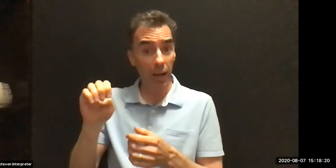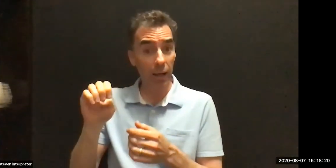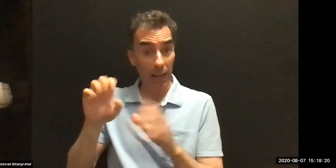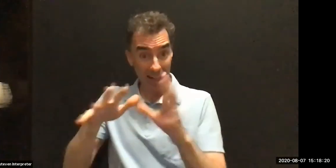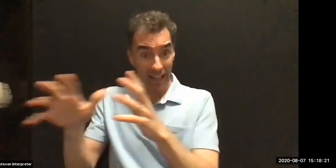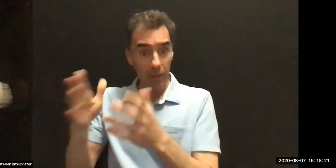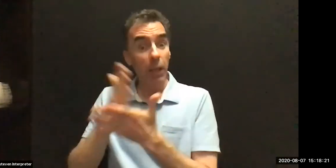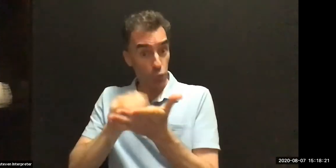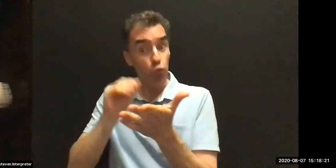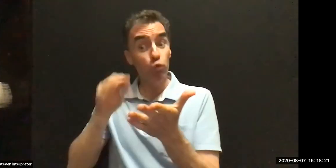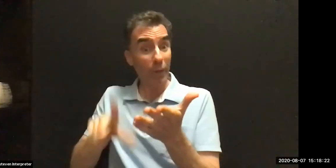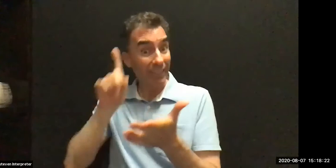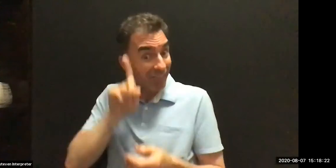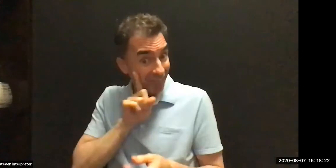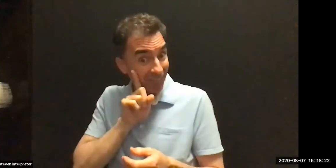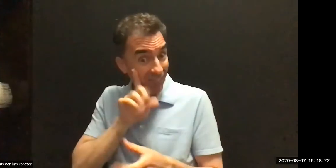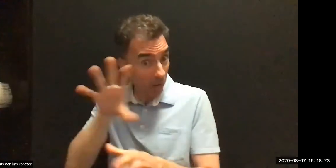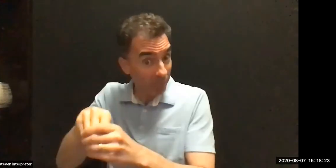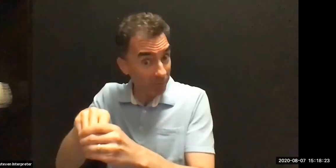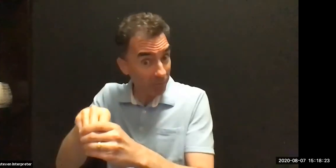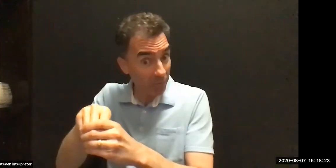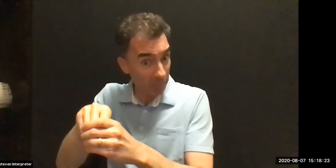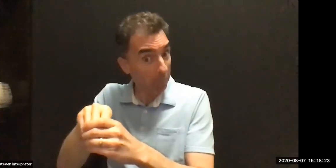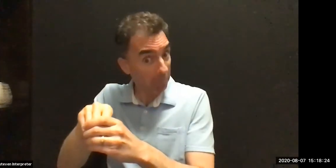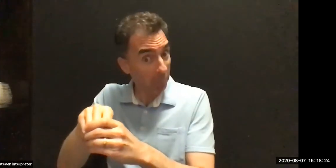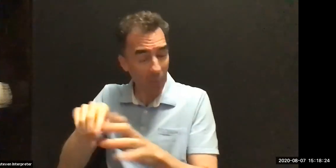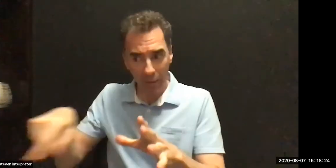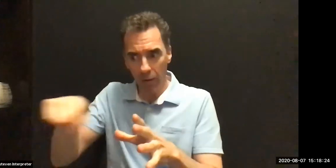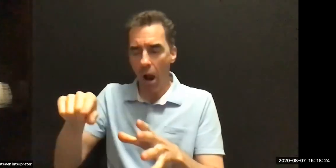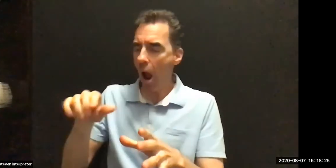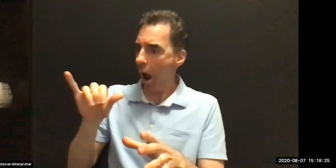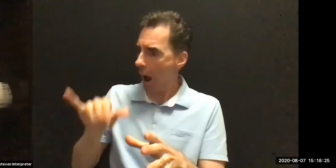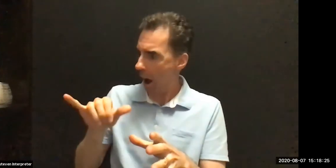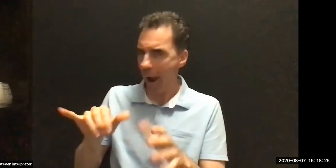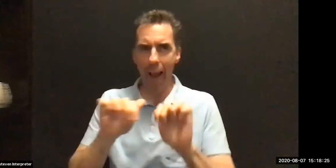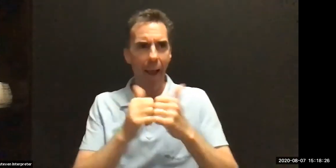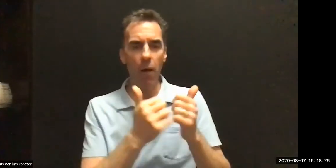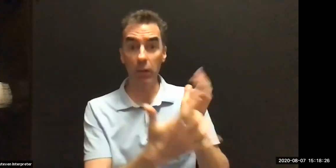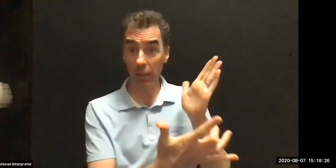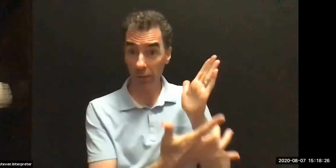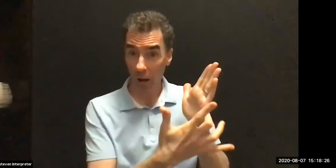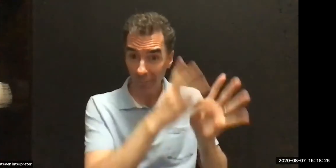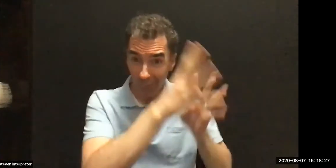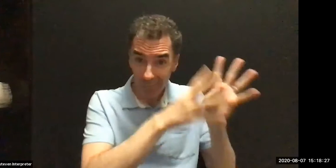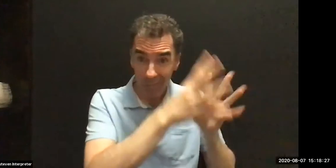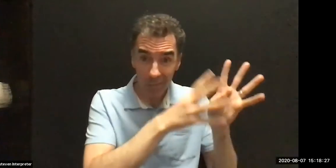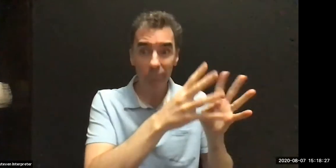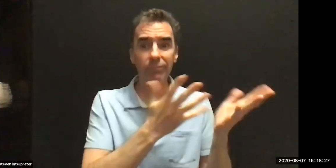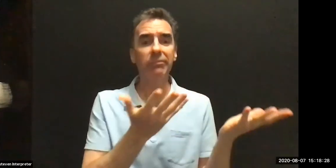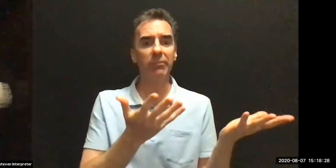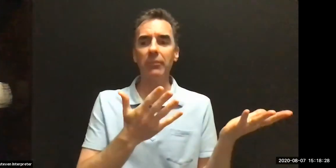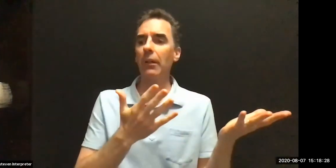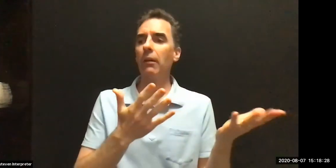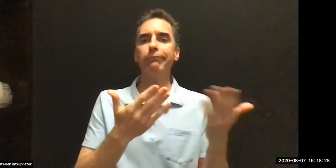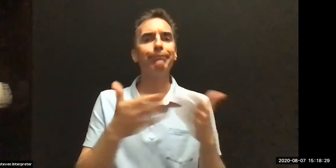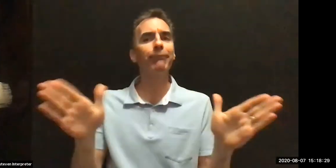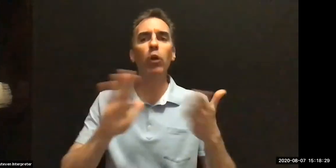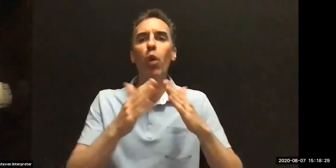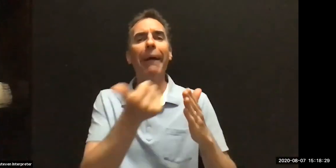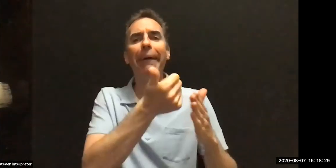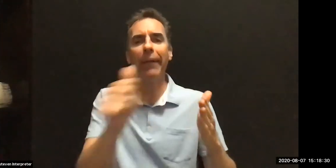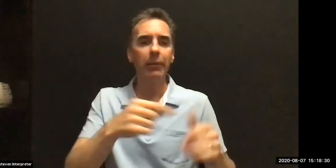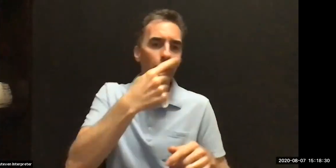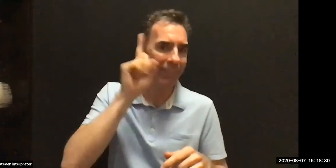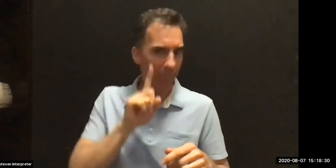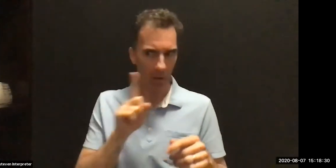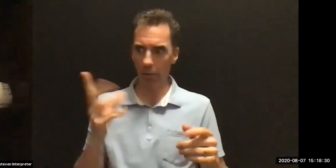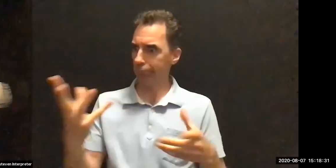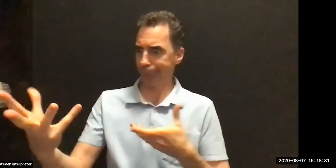Channelle Charest: We are always thinking of the best way to integrate technology and everyone every part of our population. So what would be really cool is if I think you